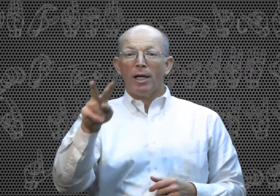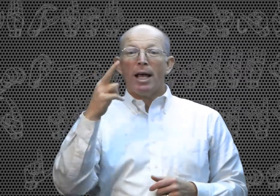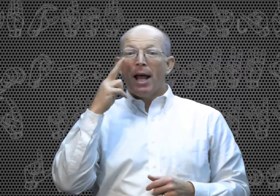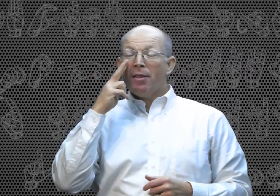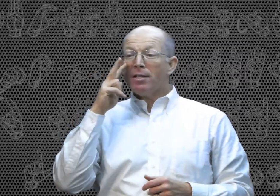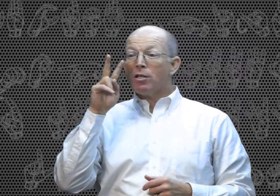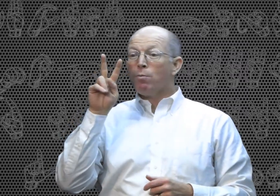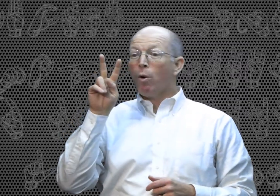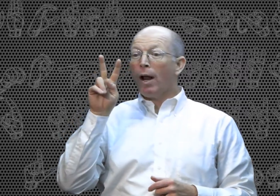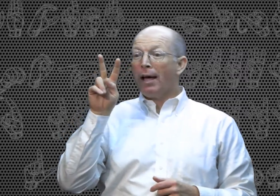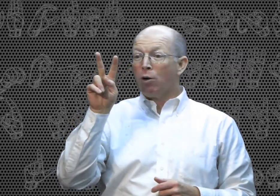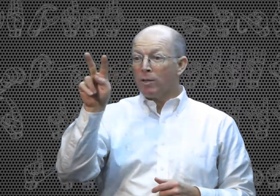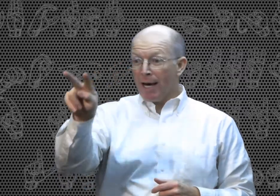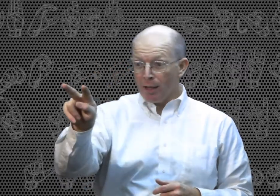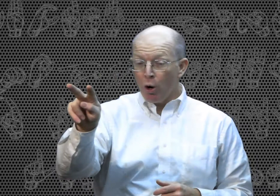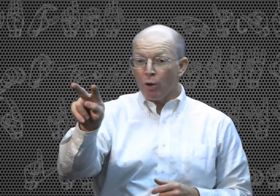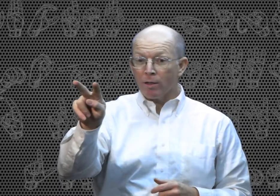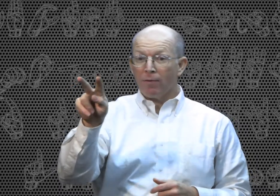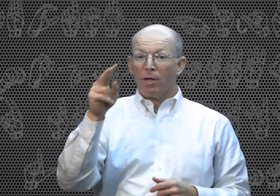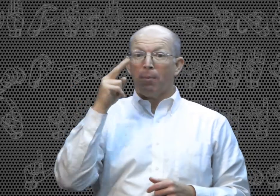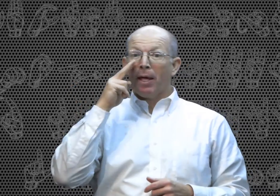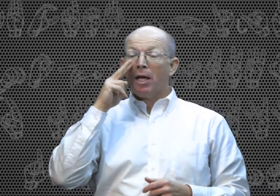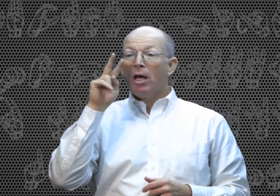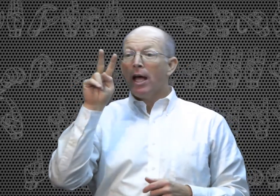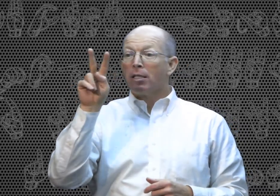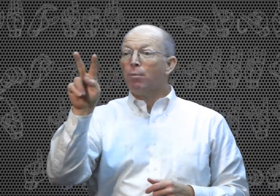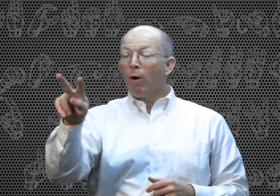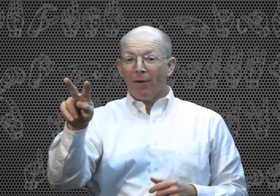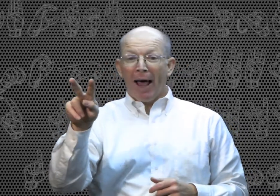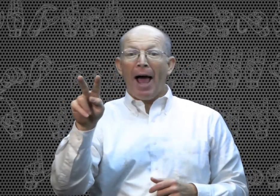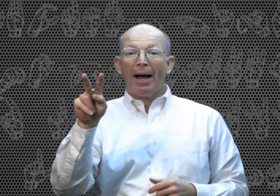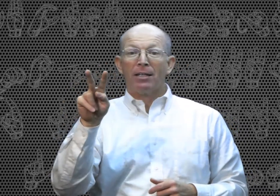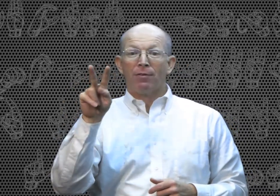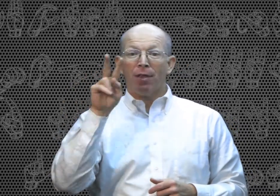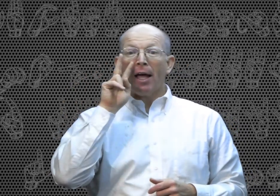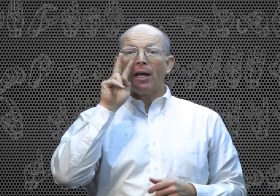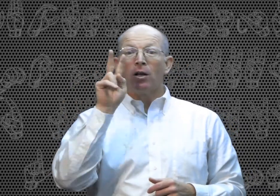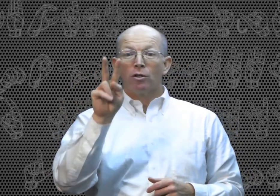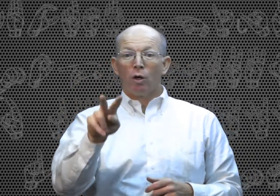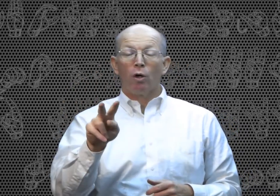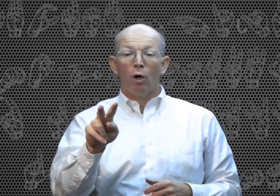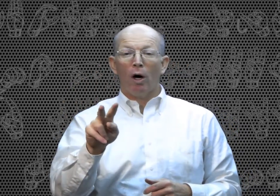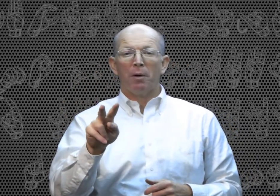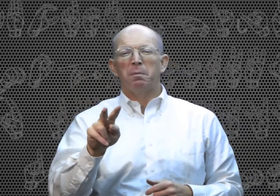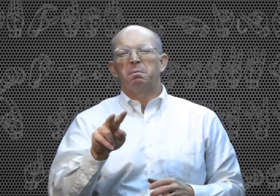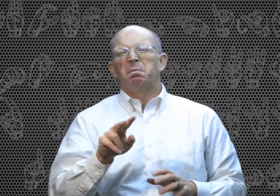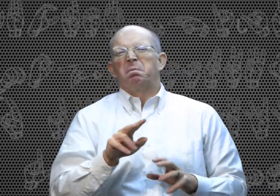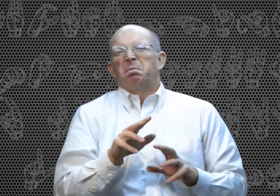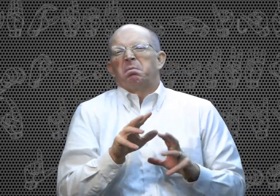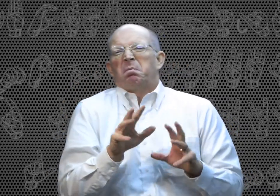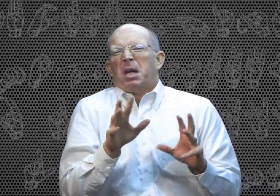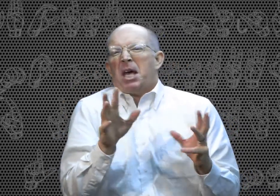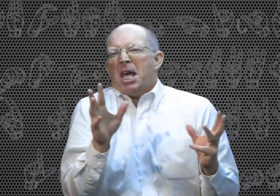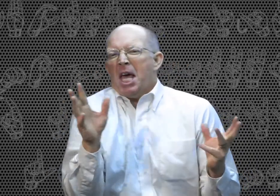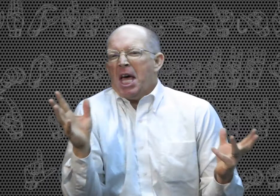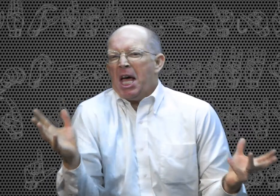And this is more like you take notice of something. It is more of an active thing. To LOOK.